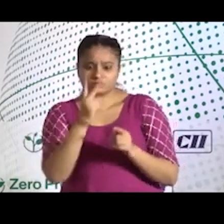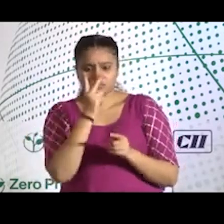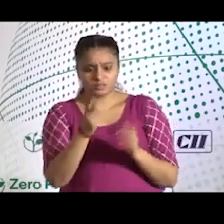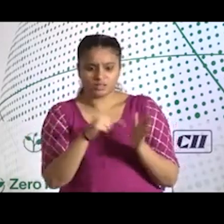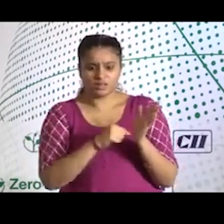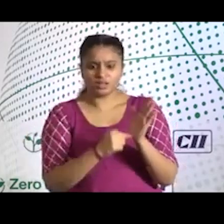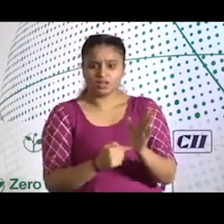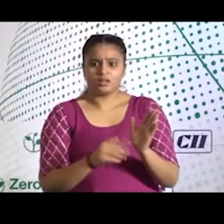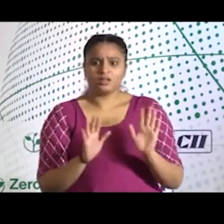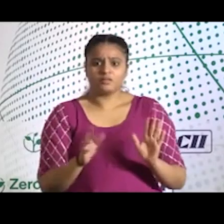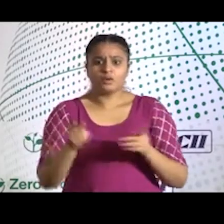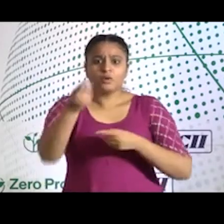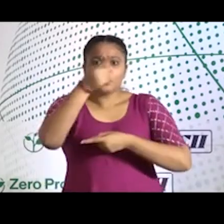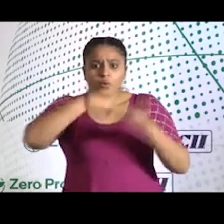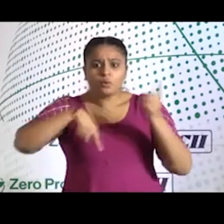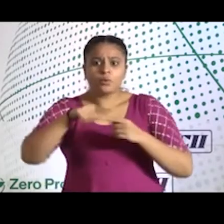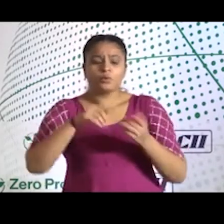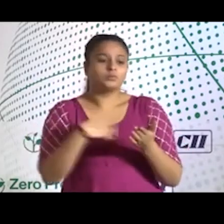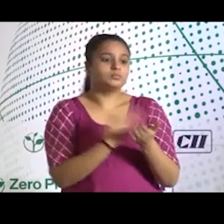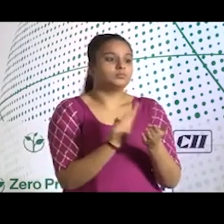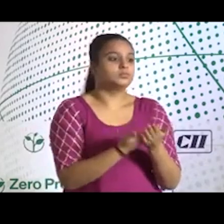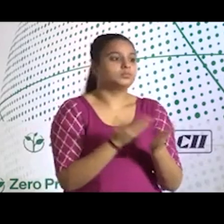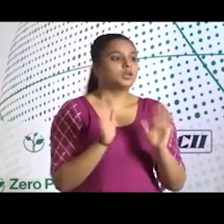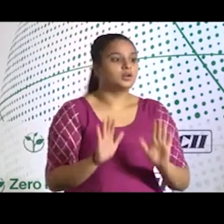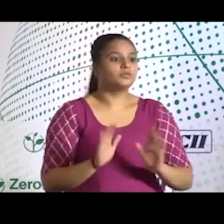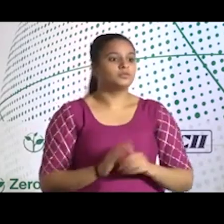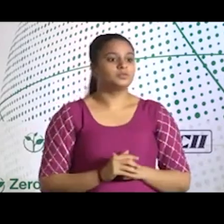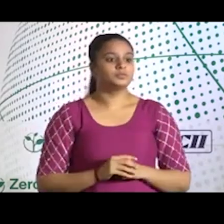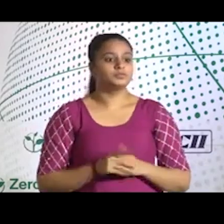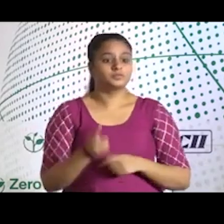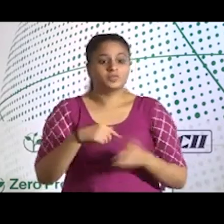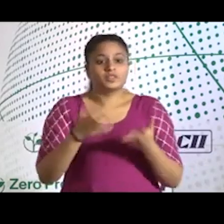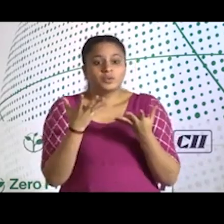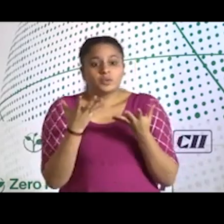Everybody is complying and they don't want to be blacklisted.